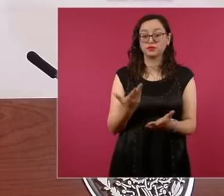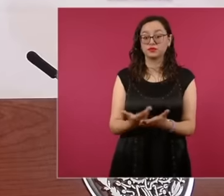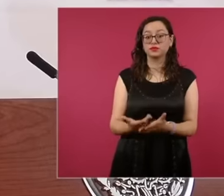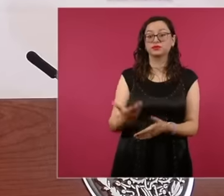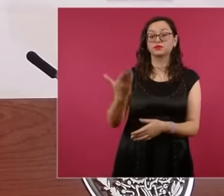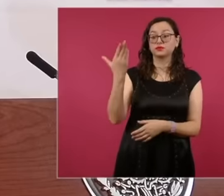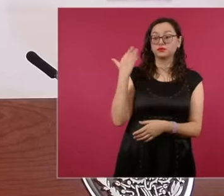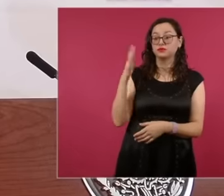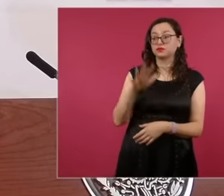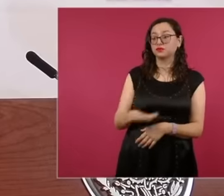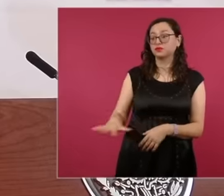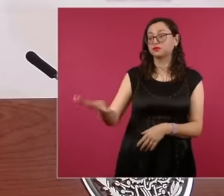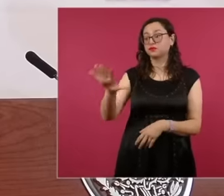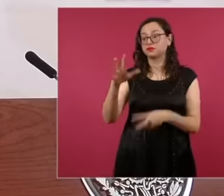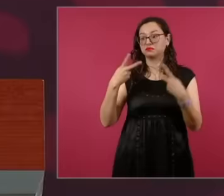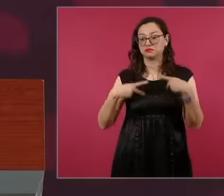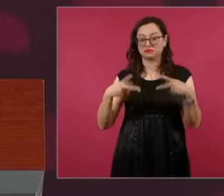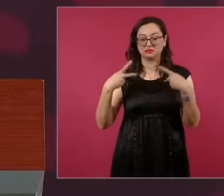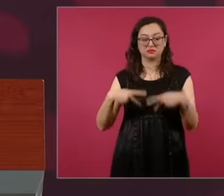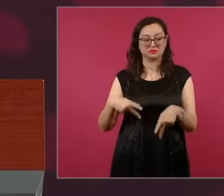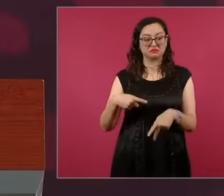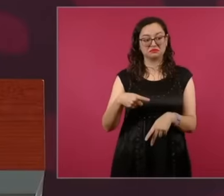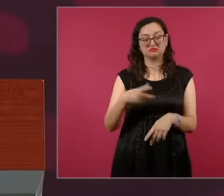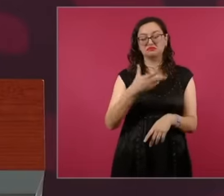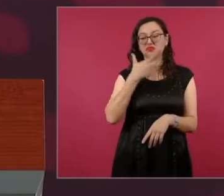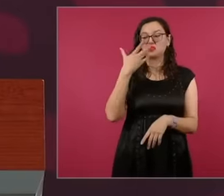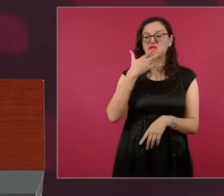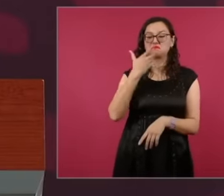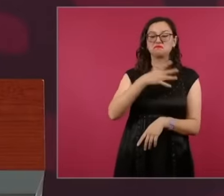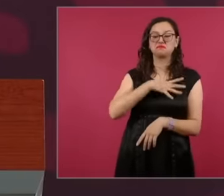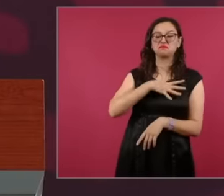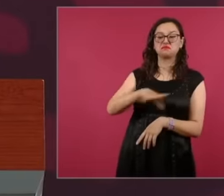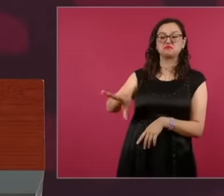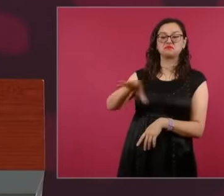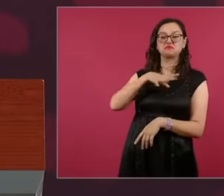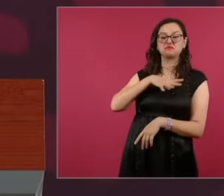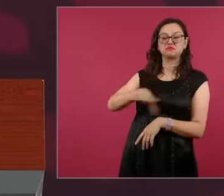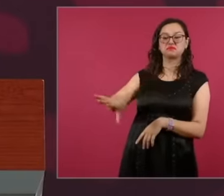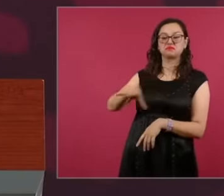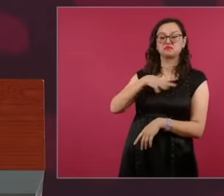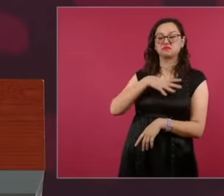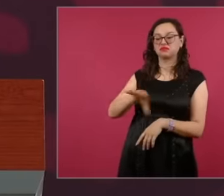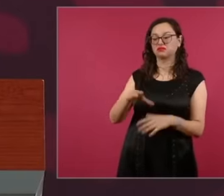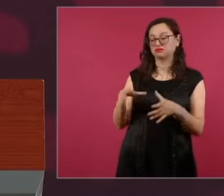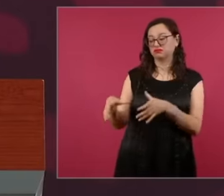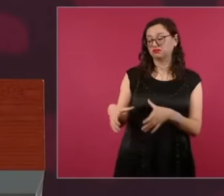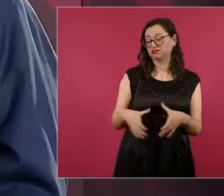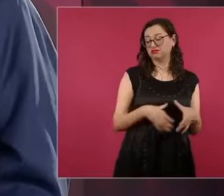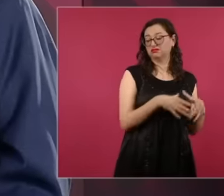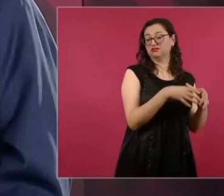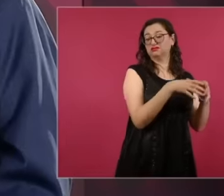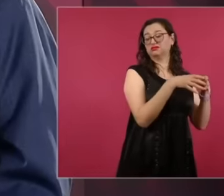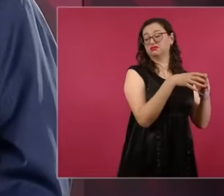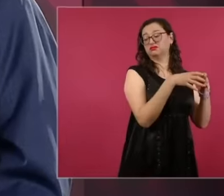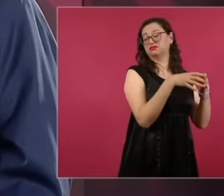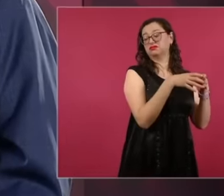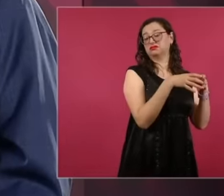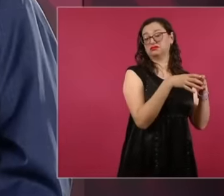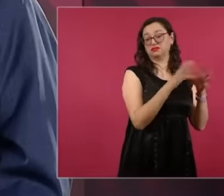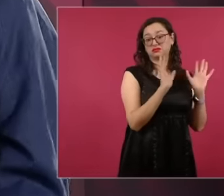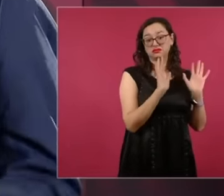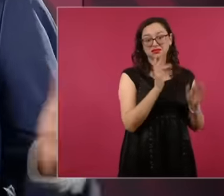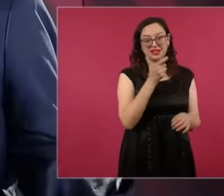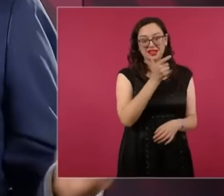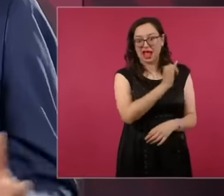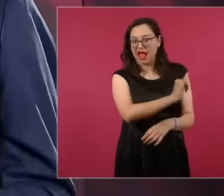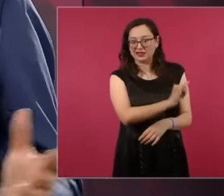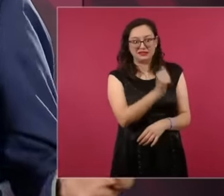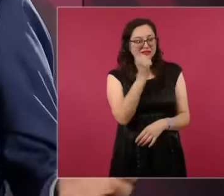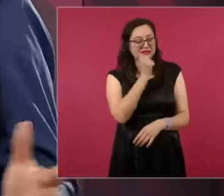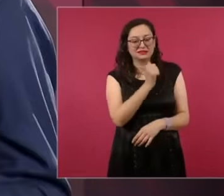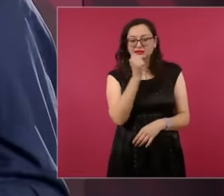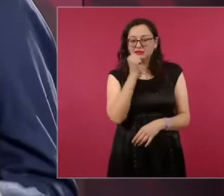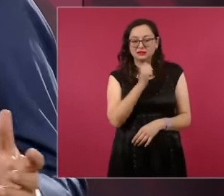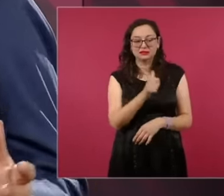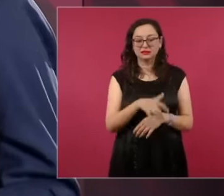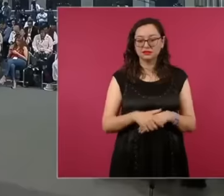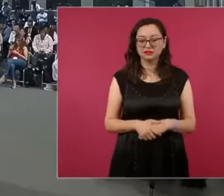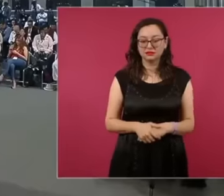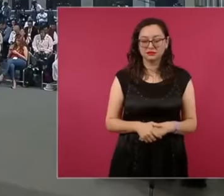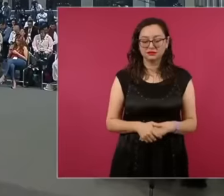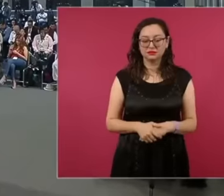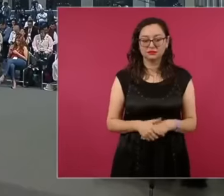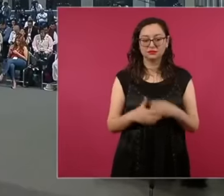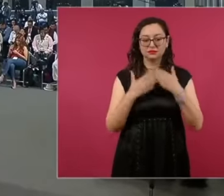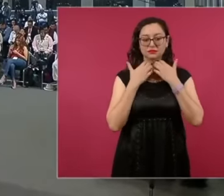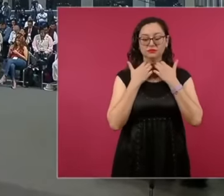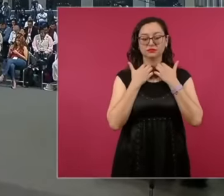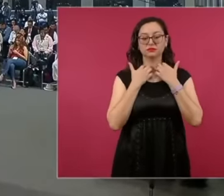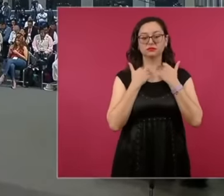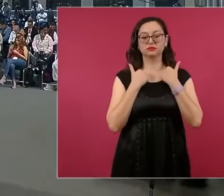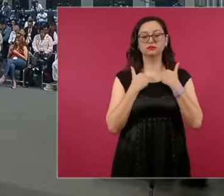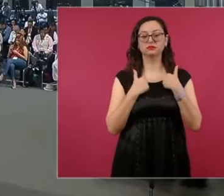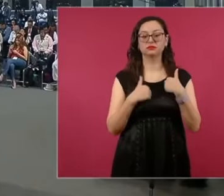people, classism and racism were very deep-rooted. So this was a